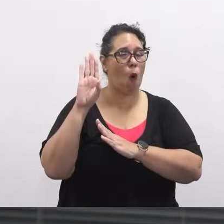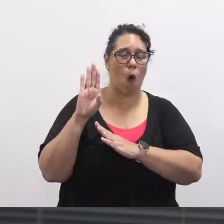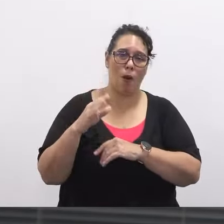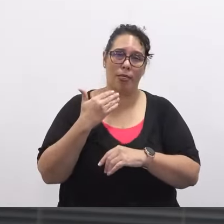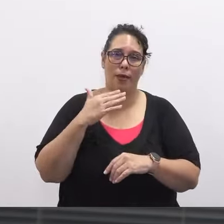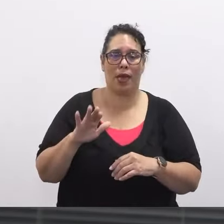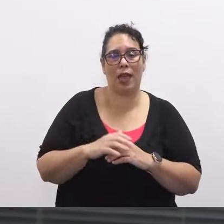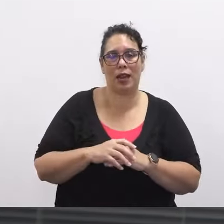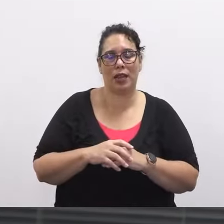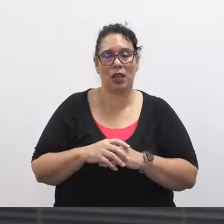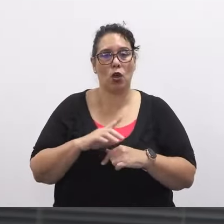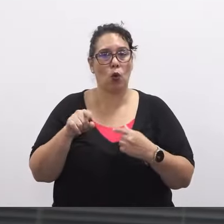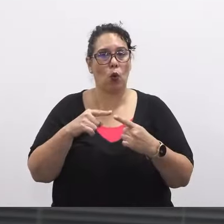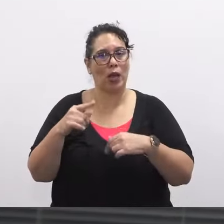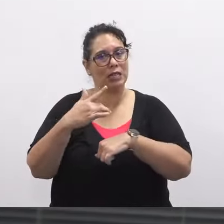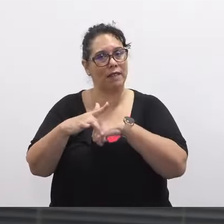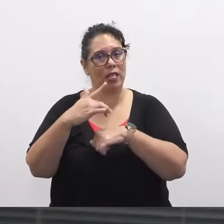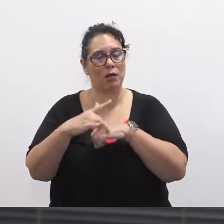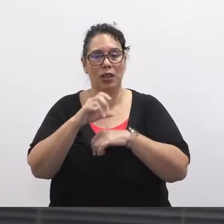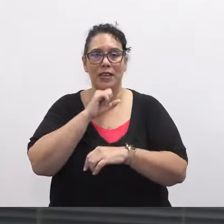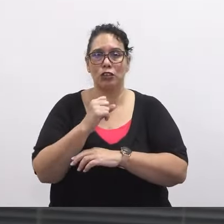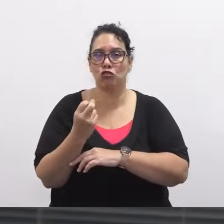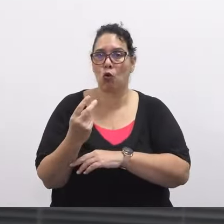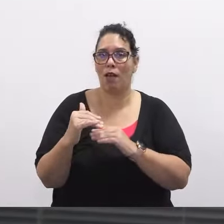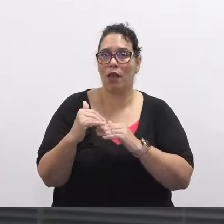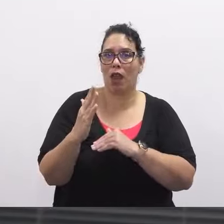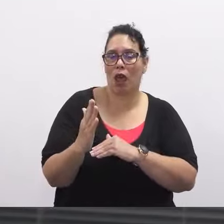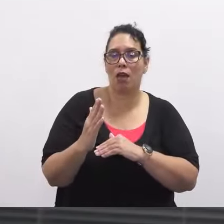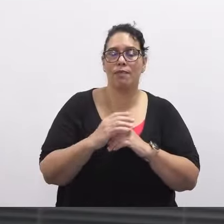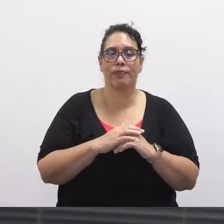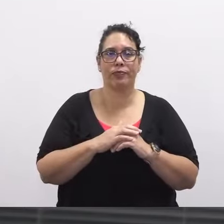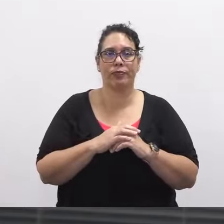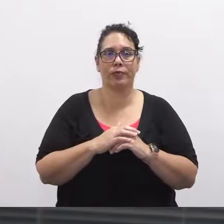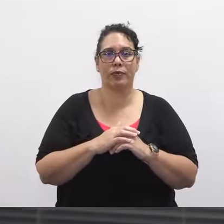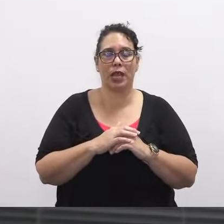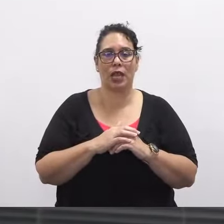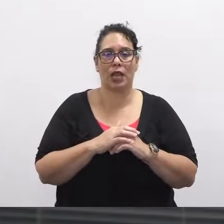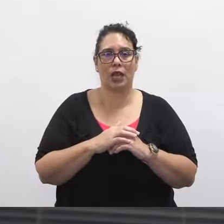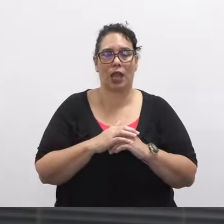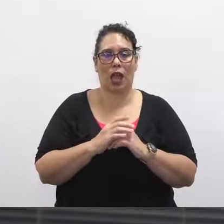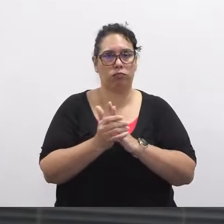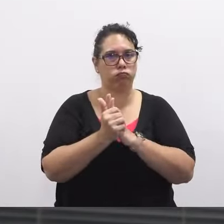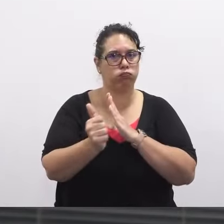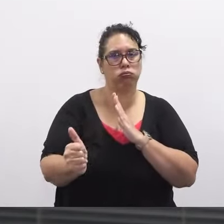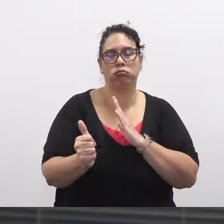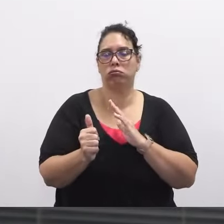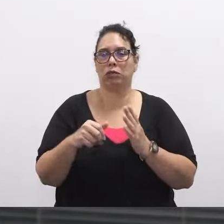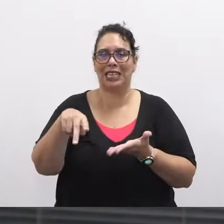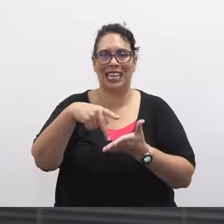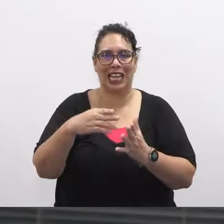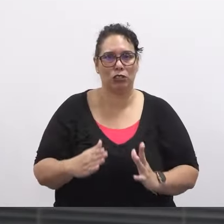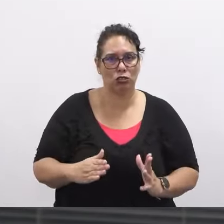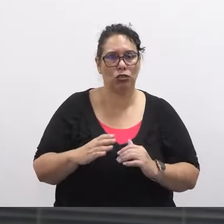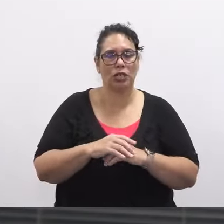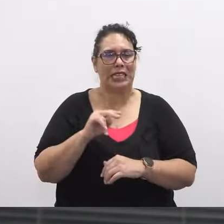to the 12 and up age group, we sadly learned that a gifted dancer, the niece of a friend of ours became unable to walk